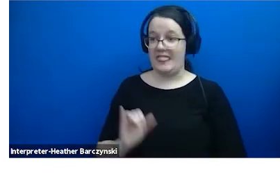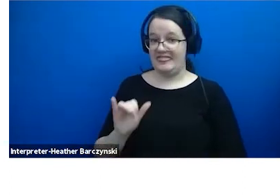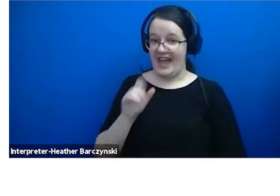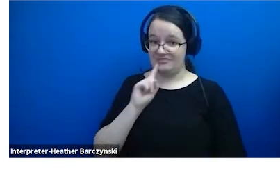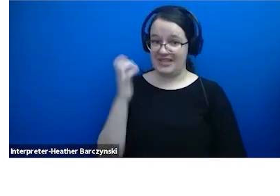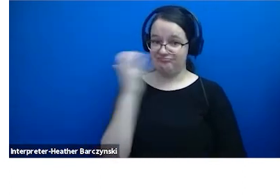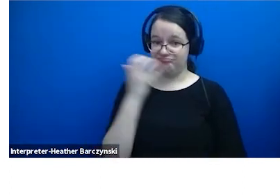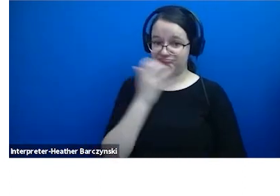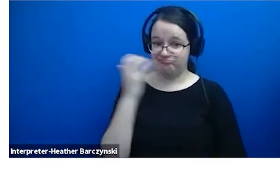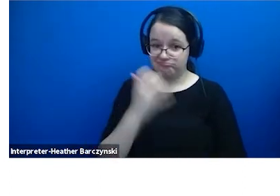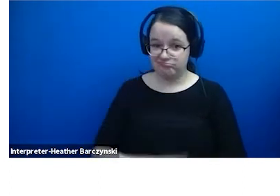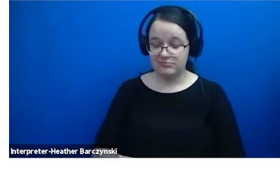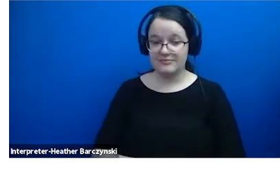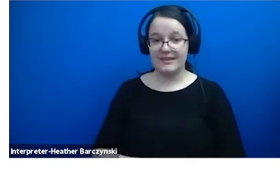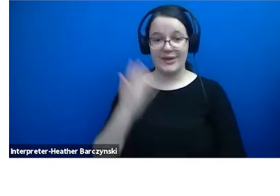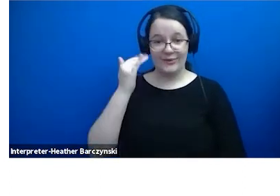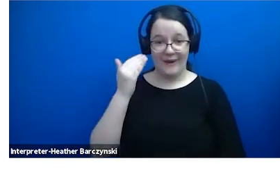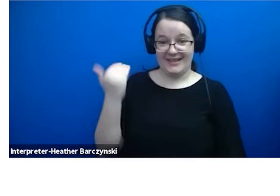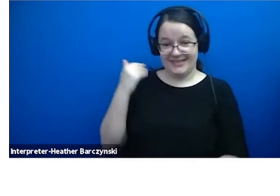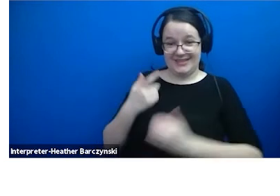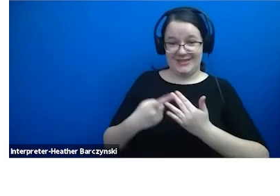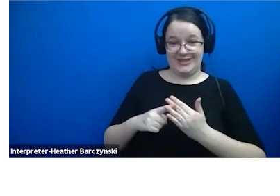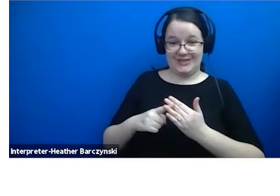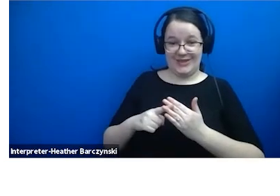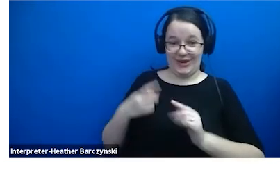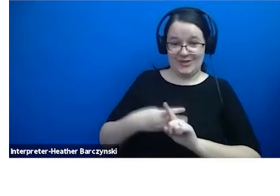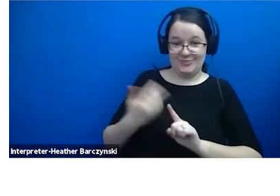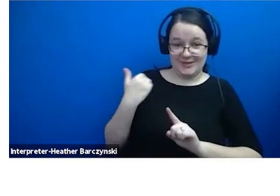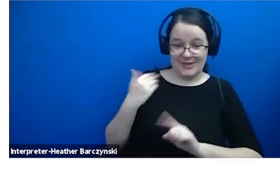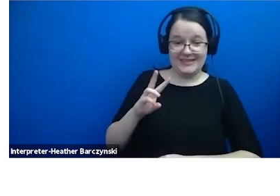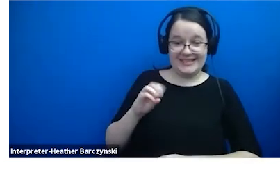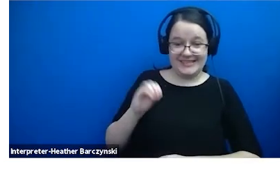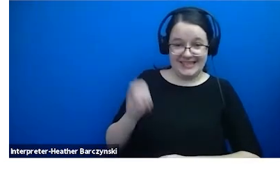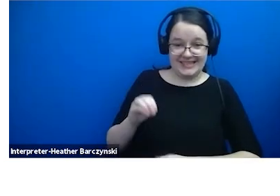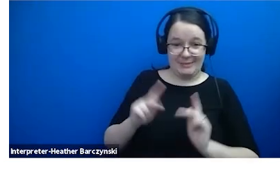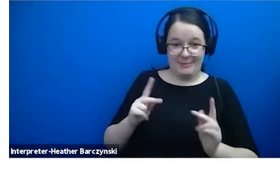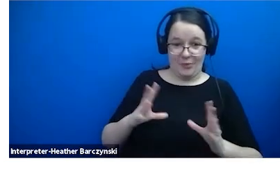considering that we started at 60 just two months prior and i think these numbers are